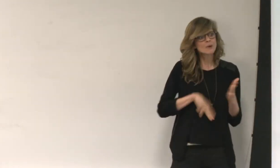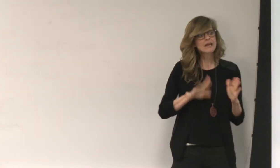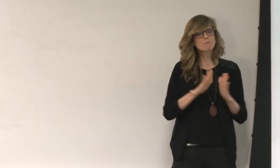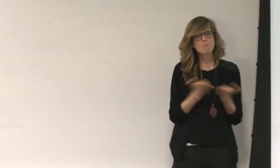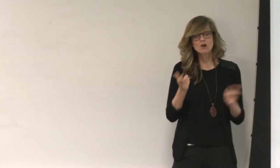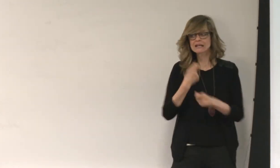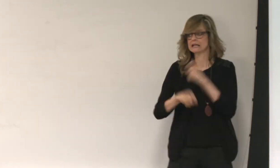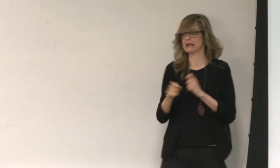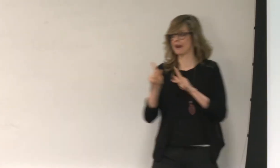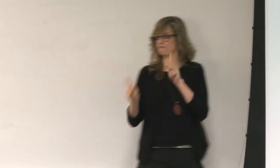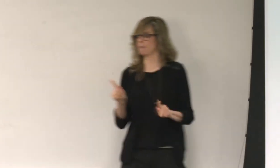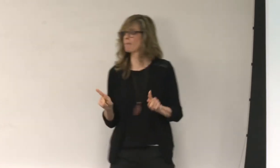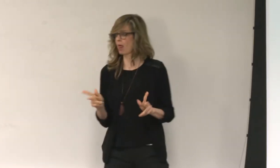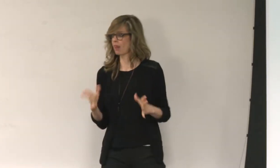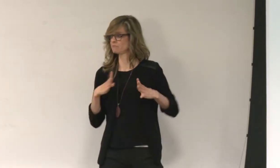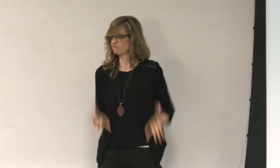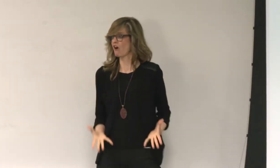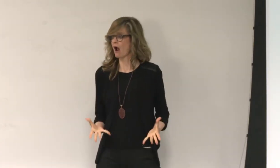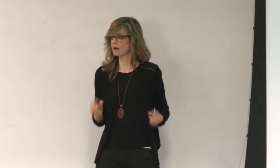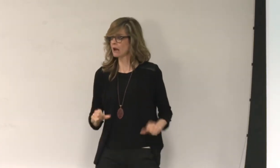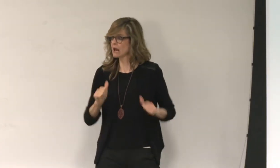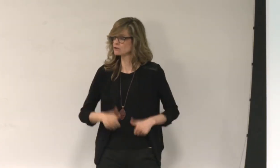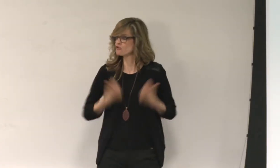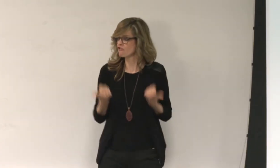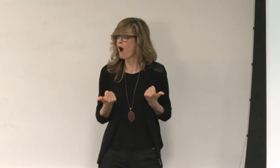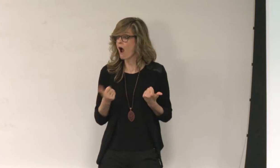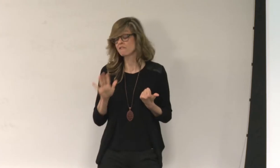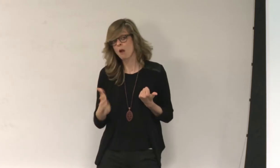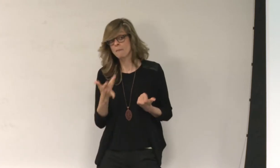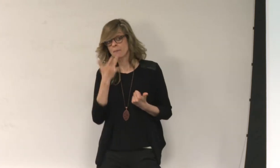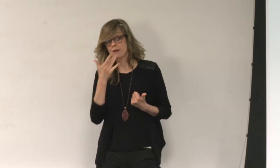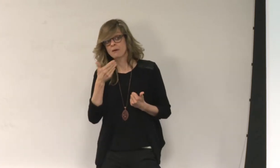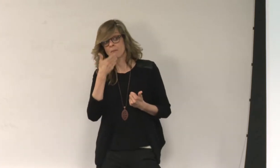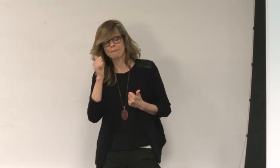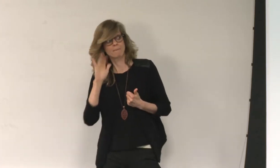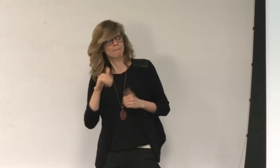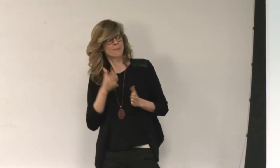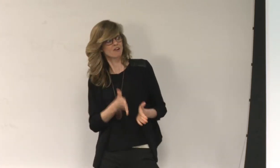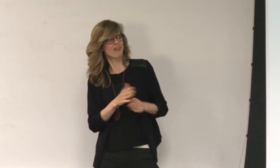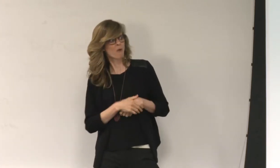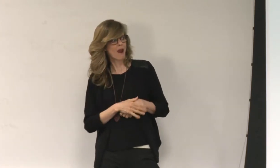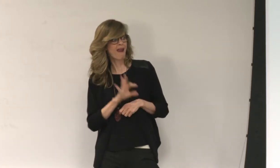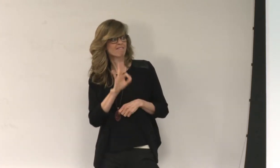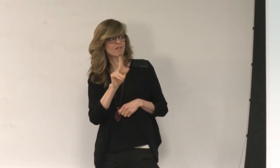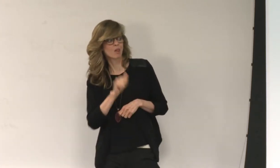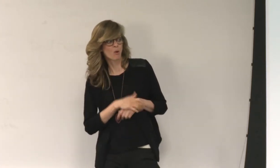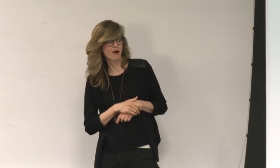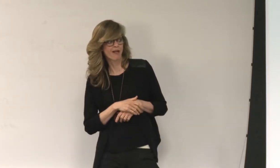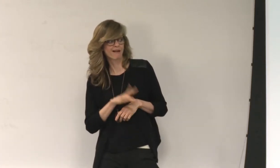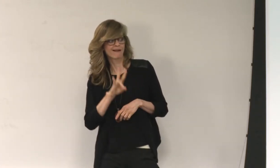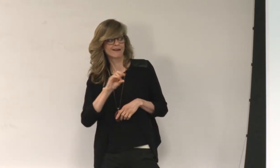I COULD READ BOOKS INSTEAD OF DEALING WITH PEOPLE AND I PREFERRED IT THAT WAY.